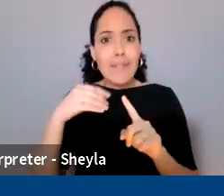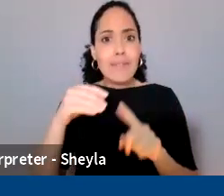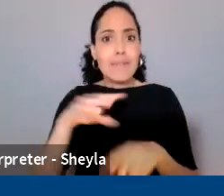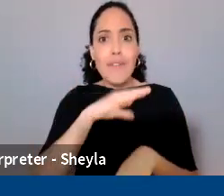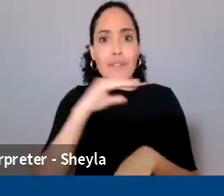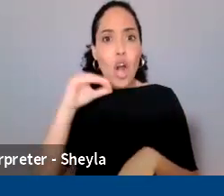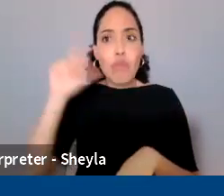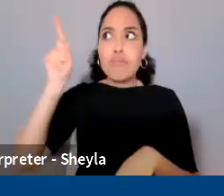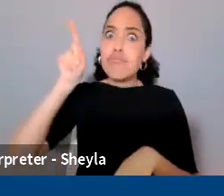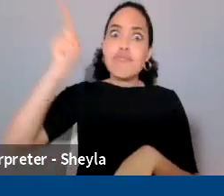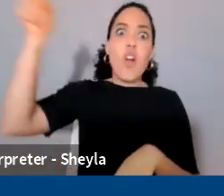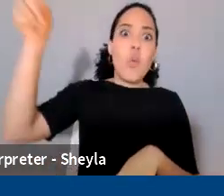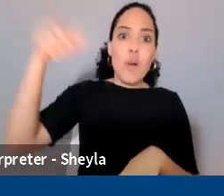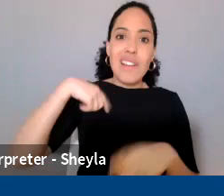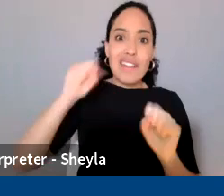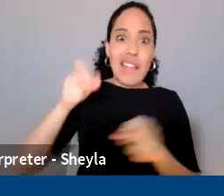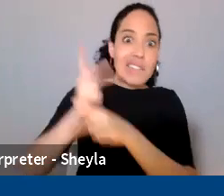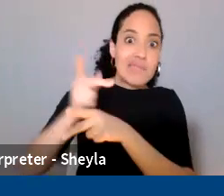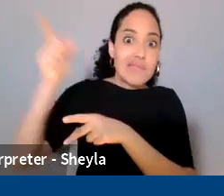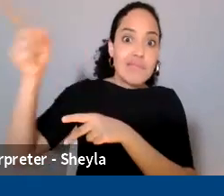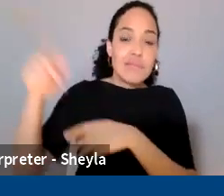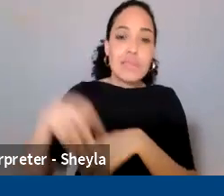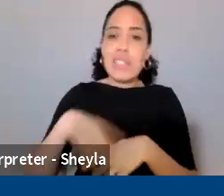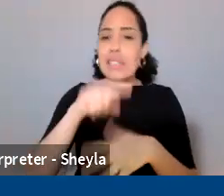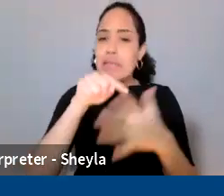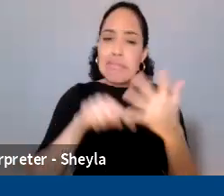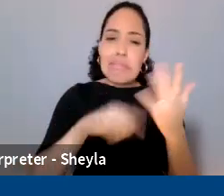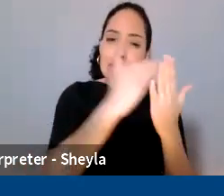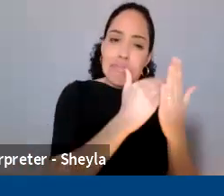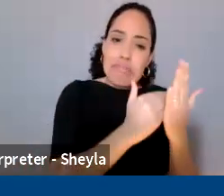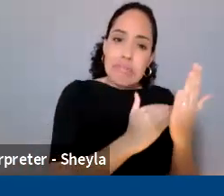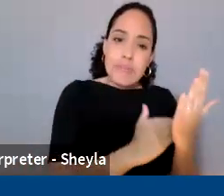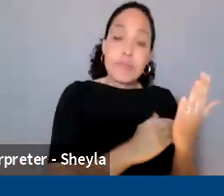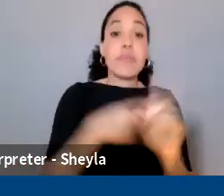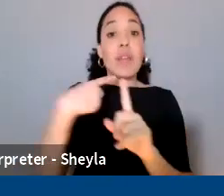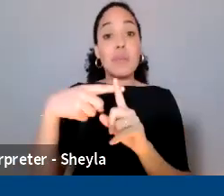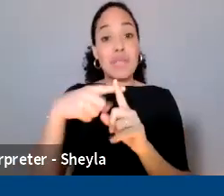shelter your animals and finally do you have your animals medical history and medication with you